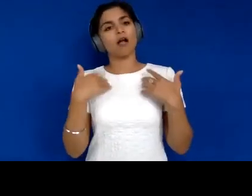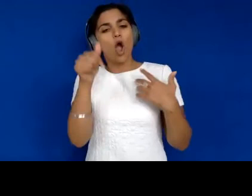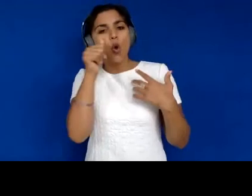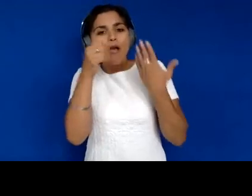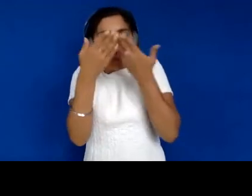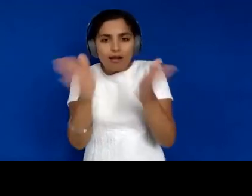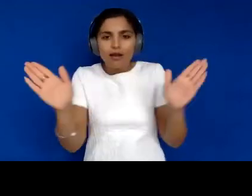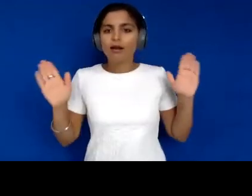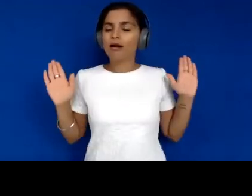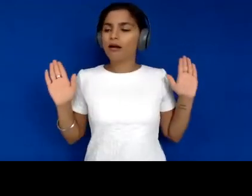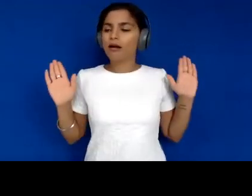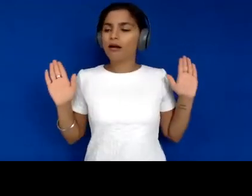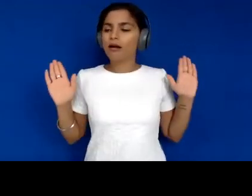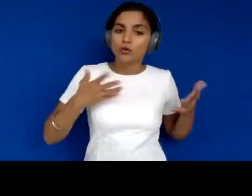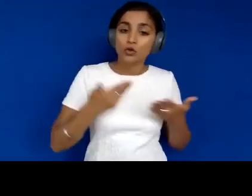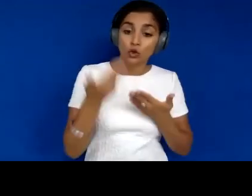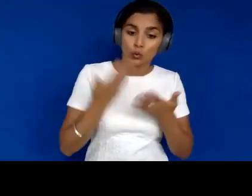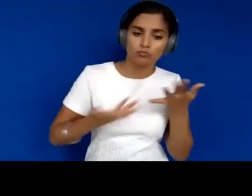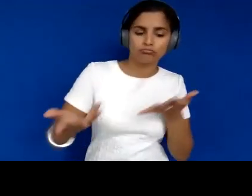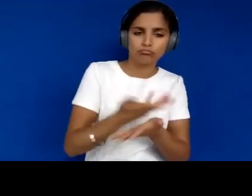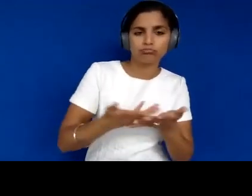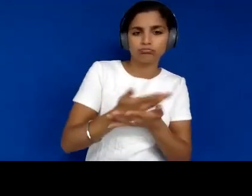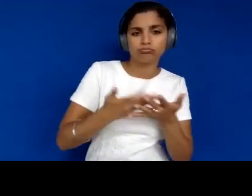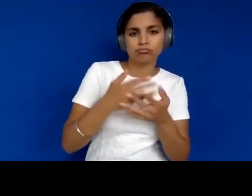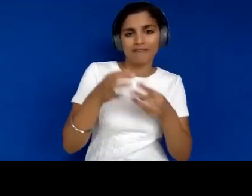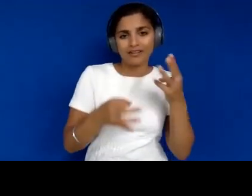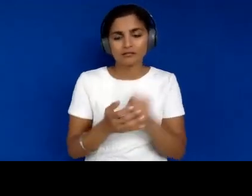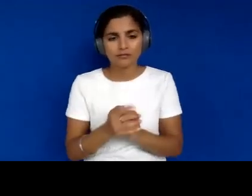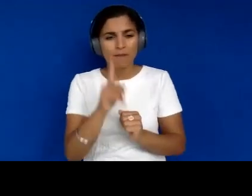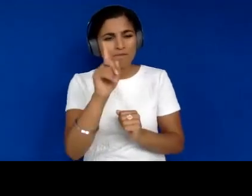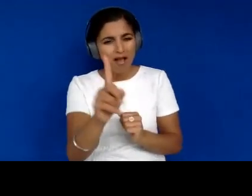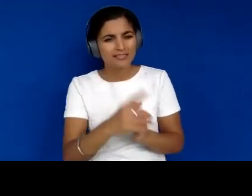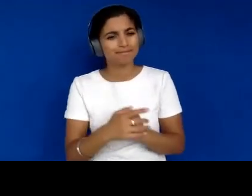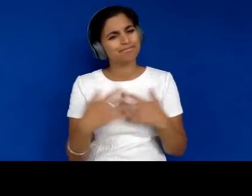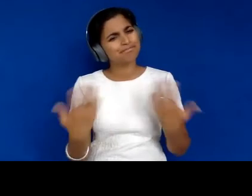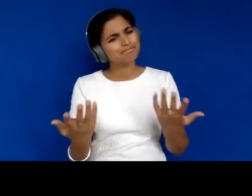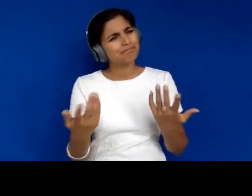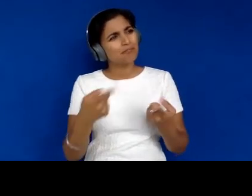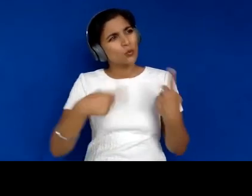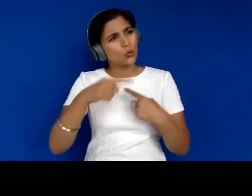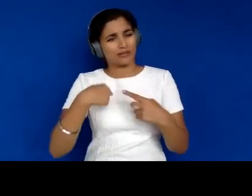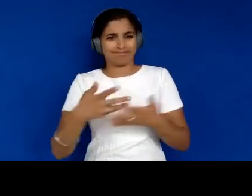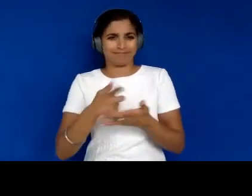new discursive figures but from what peripheries are we talking about many